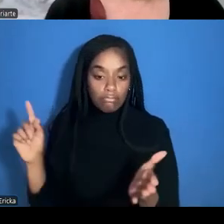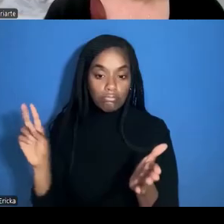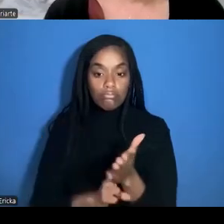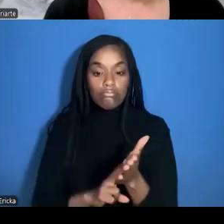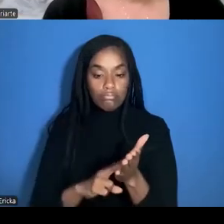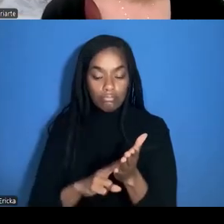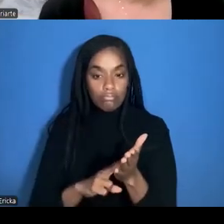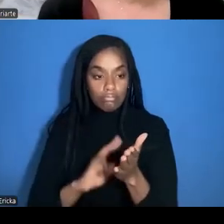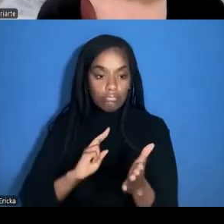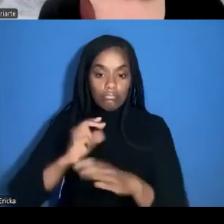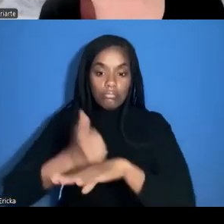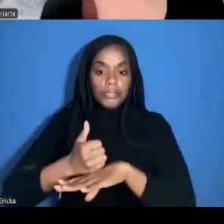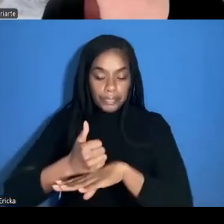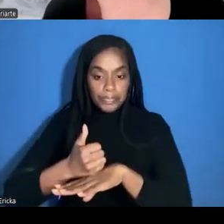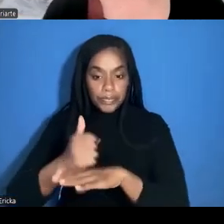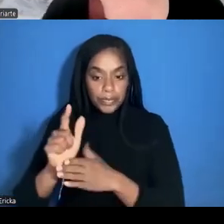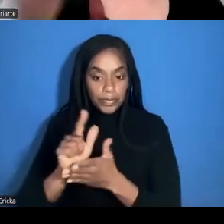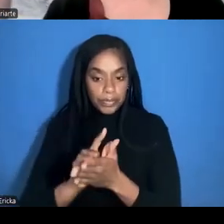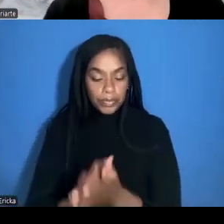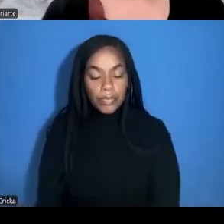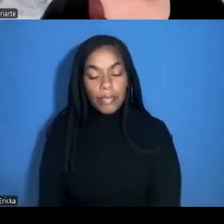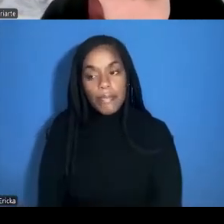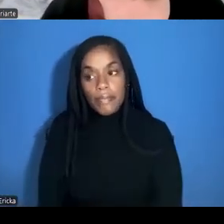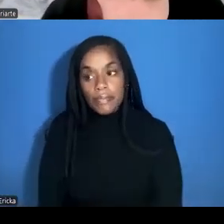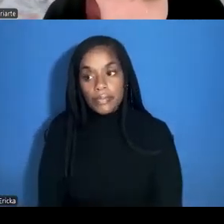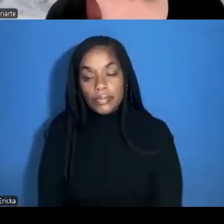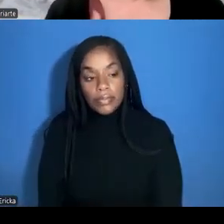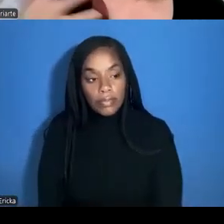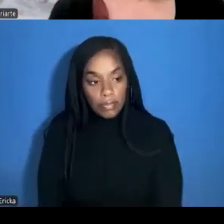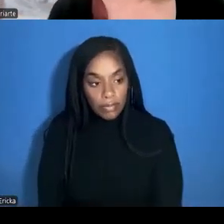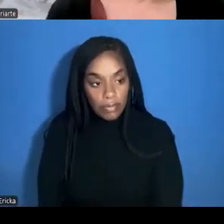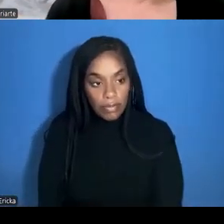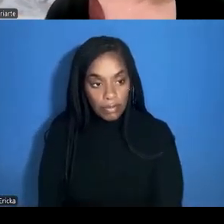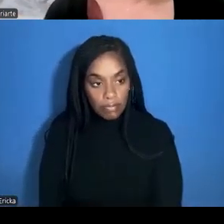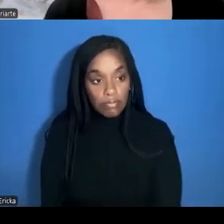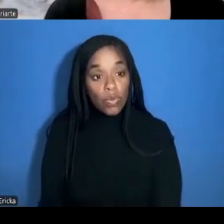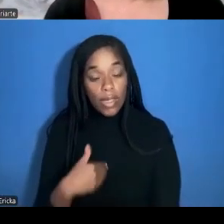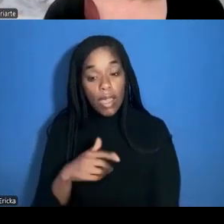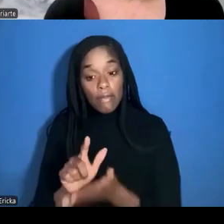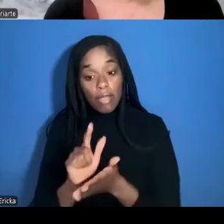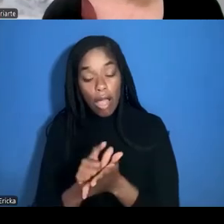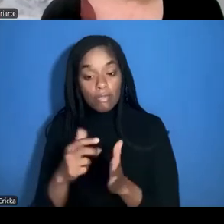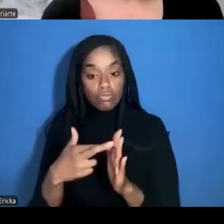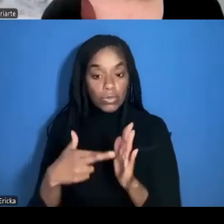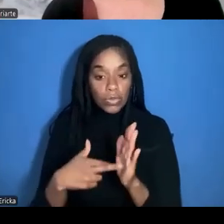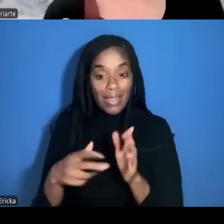signed into statute. So we've got statutes and regulations that govern this act.